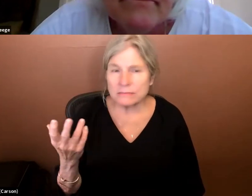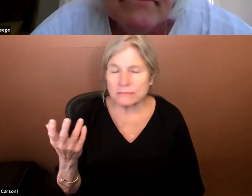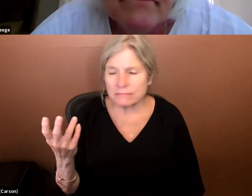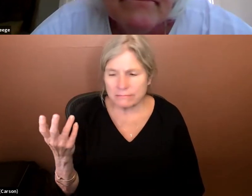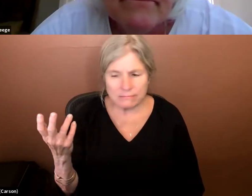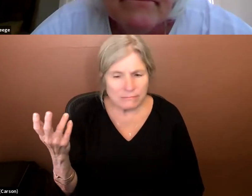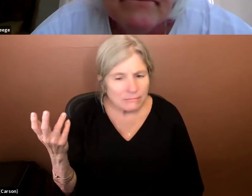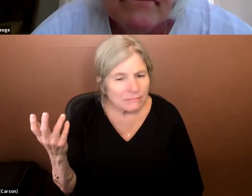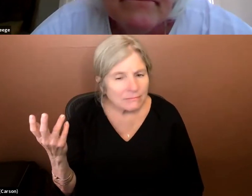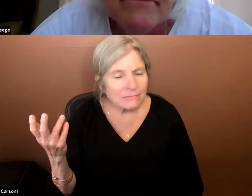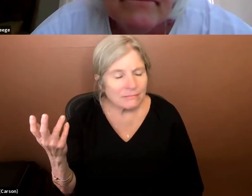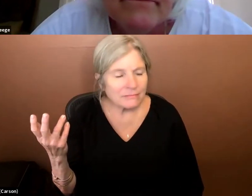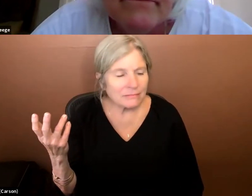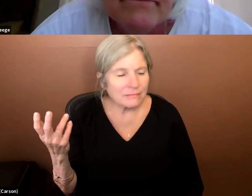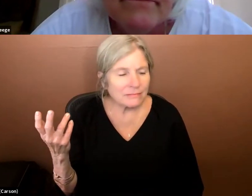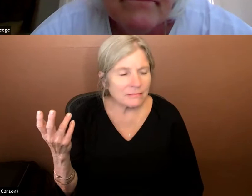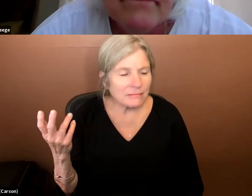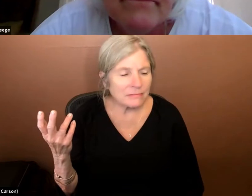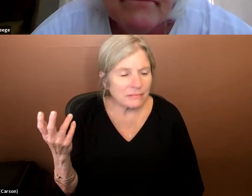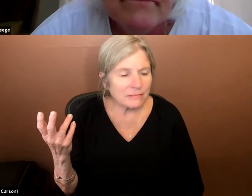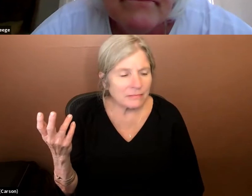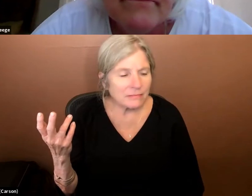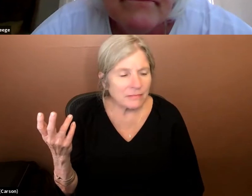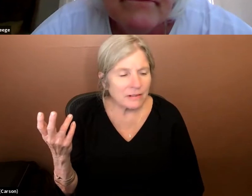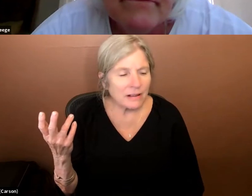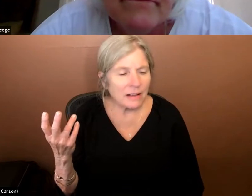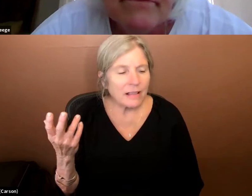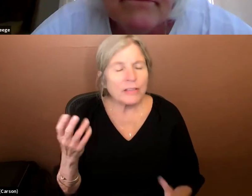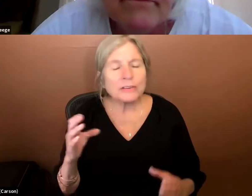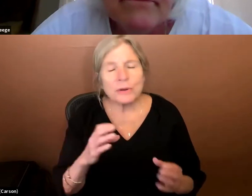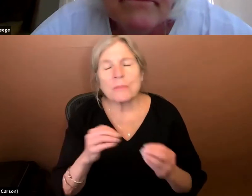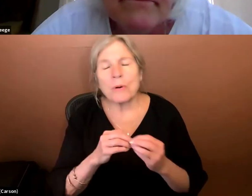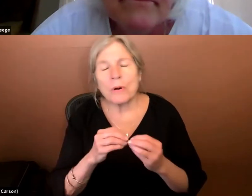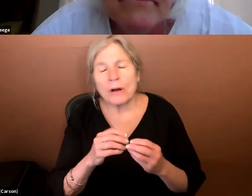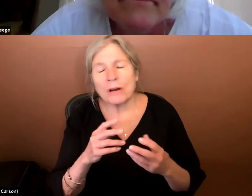the more in academia and scholar studies, the more they approach